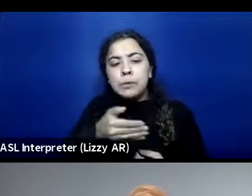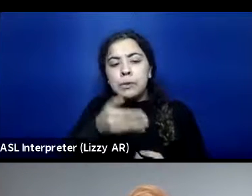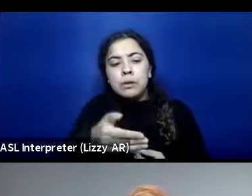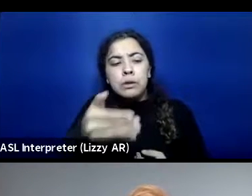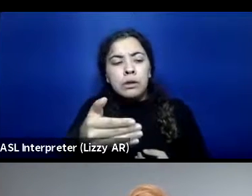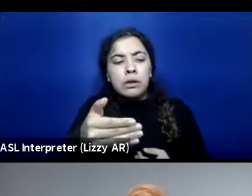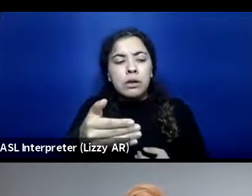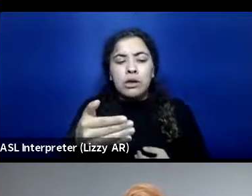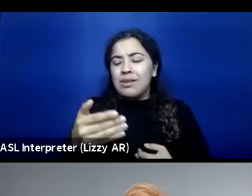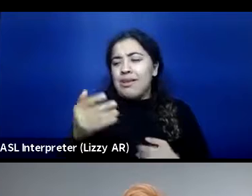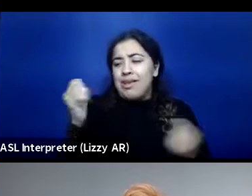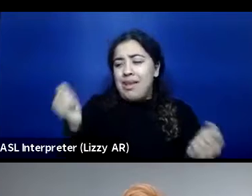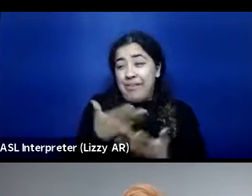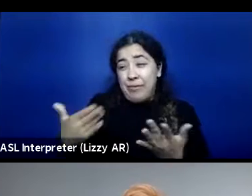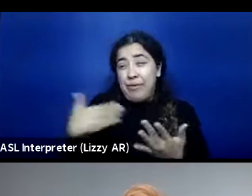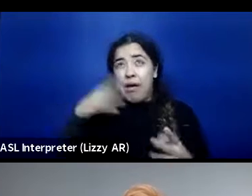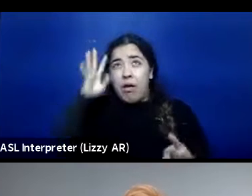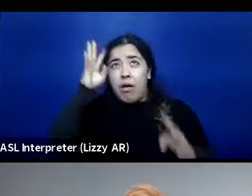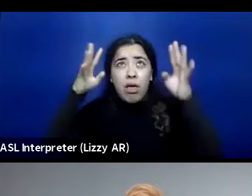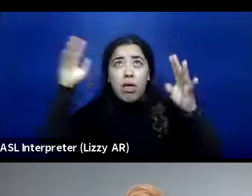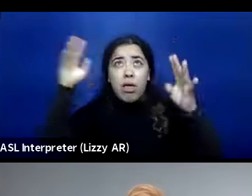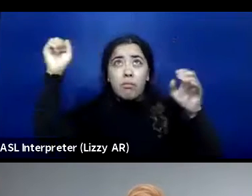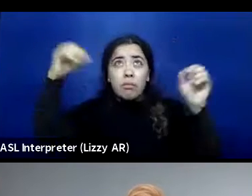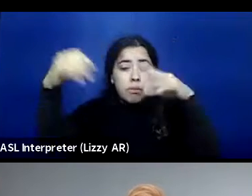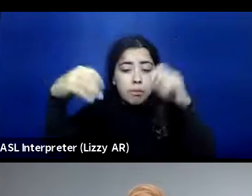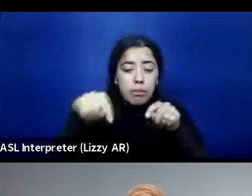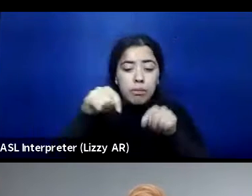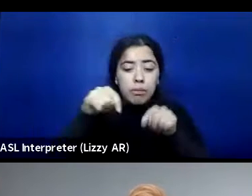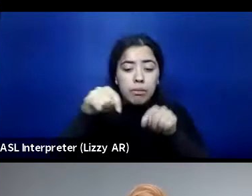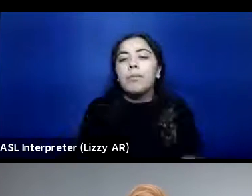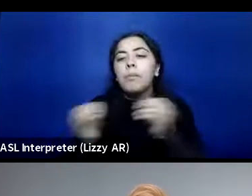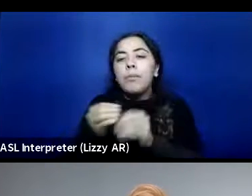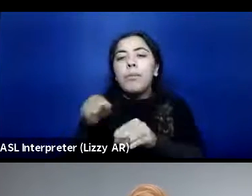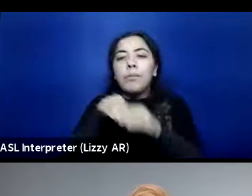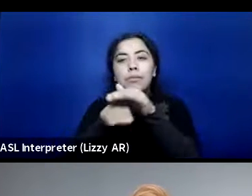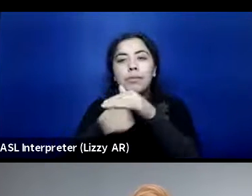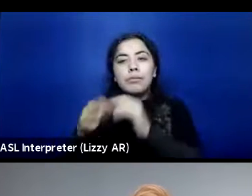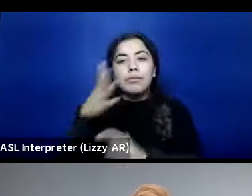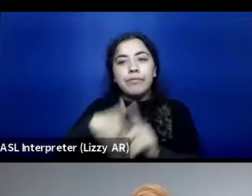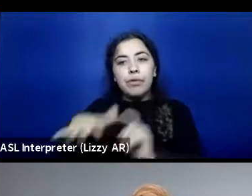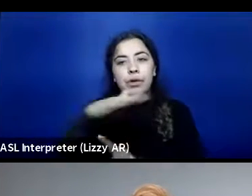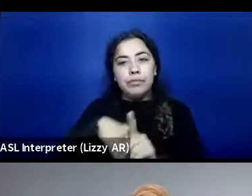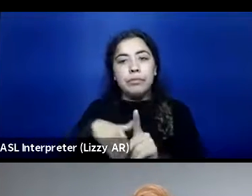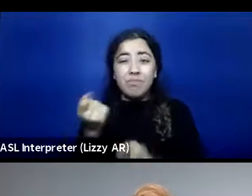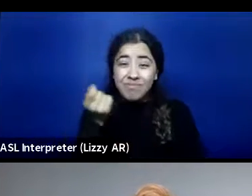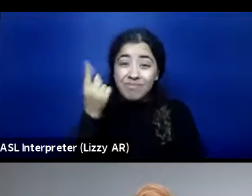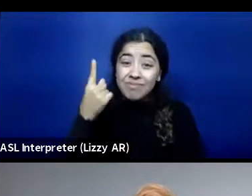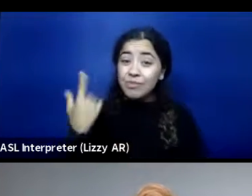But I will say that we certainly have hard work to do in order to get standards in place,